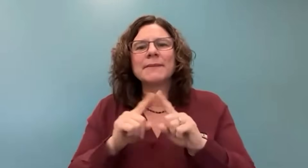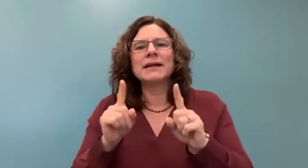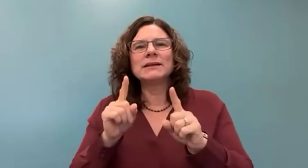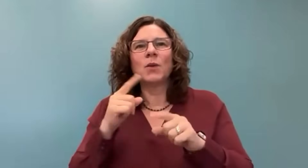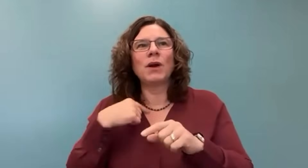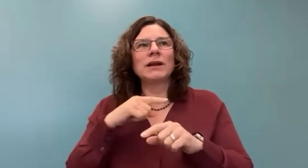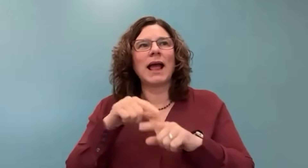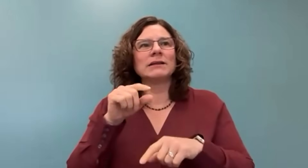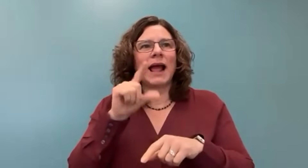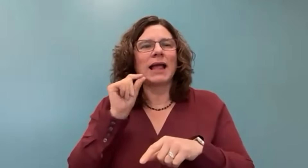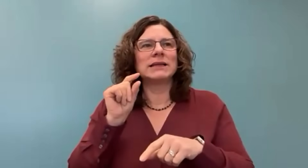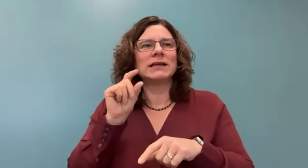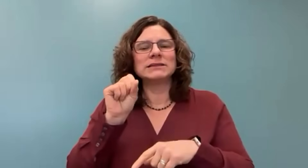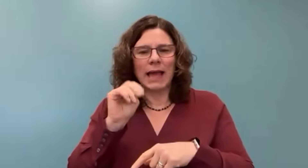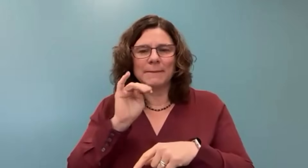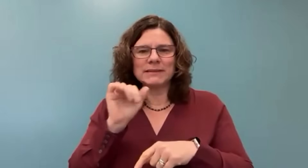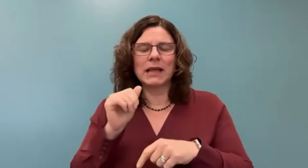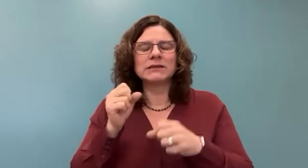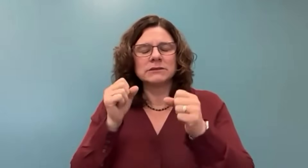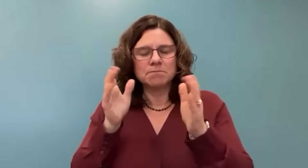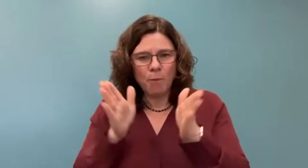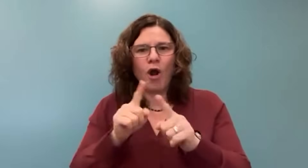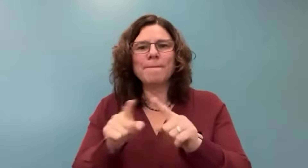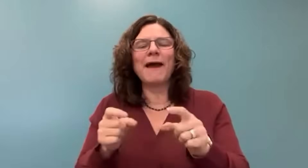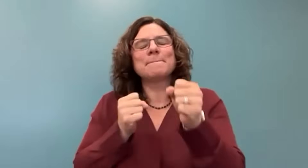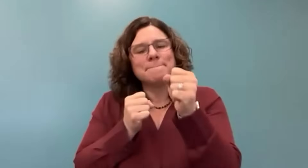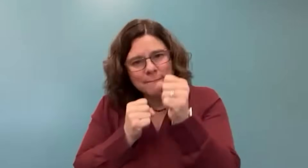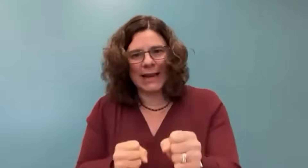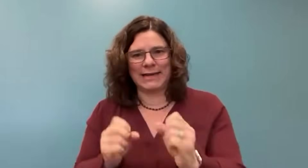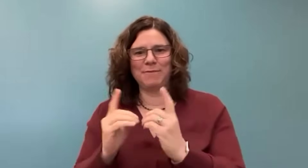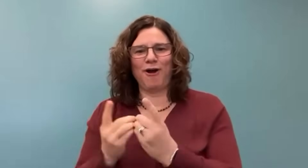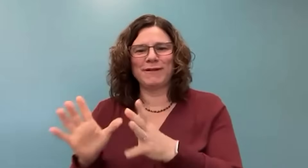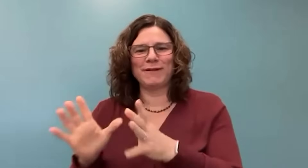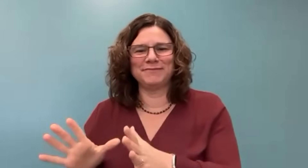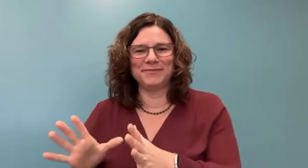But at Gallaudet, STEM is a small but mighty department.